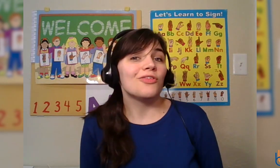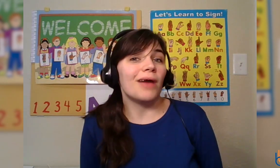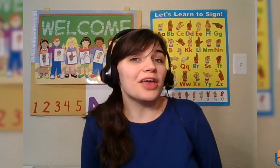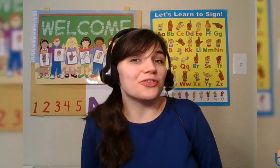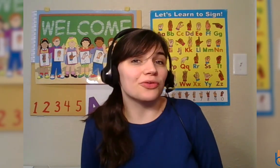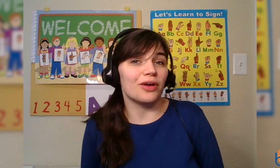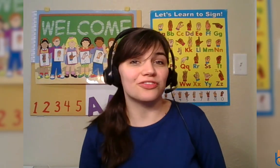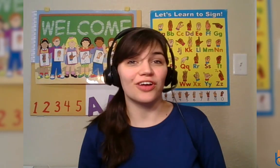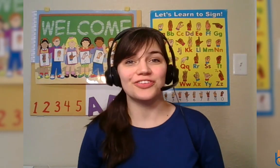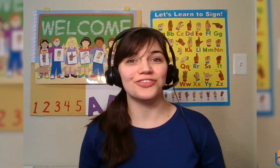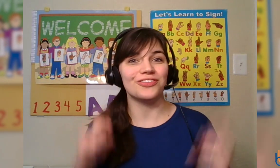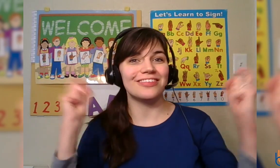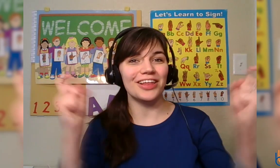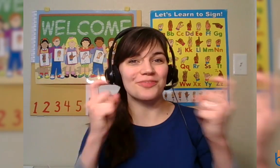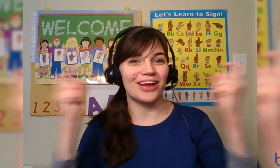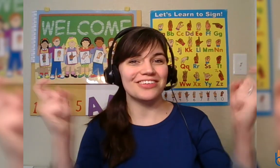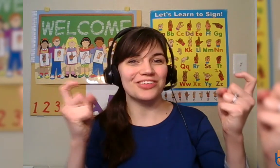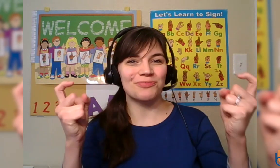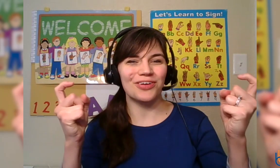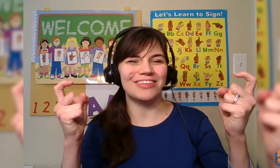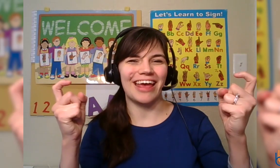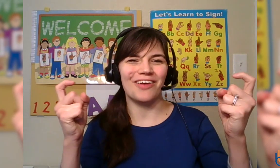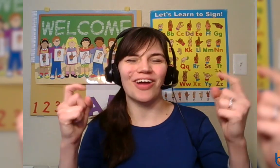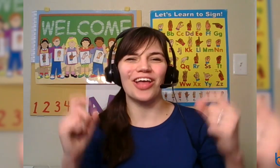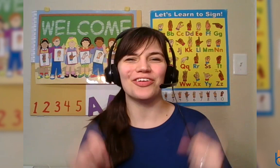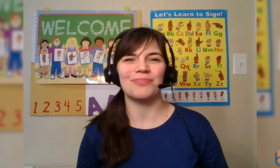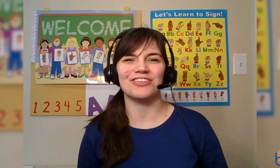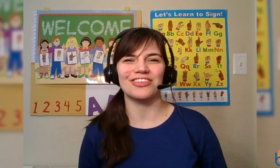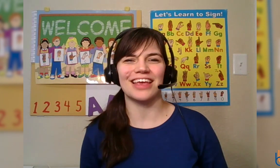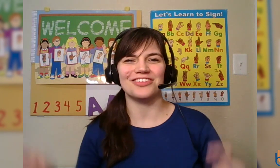might go to a restaurant to celebrate your birthday or other special occasion.